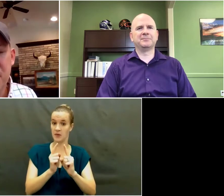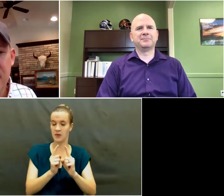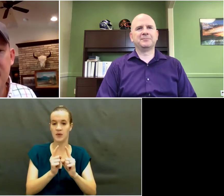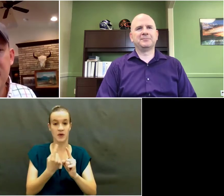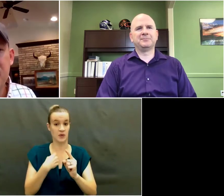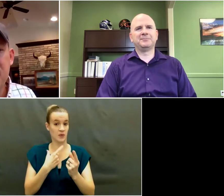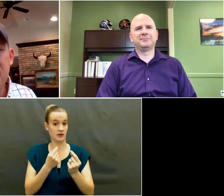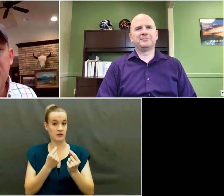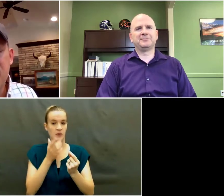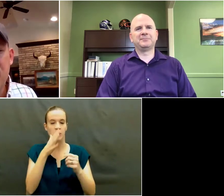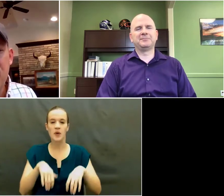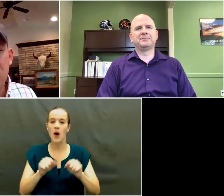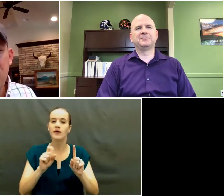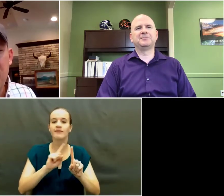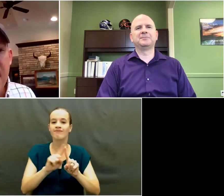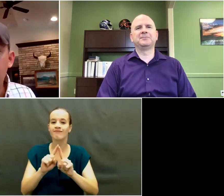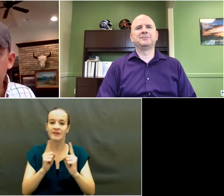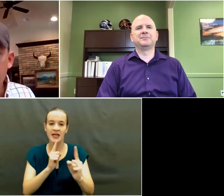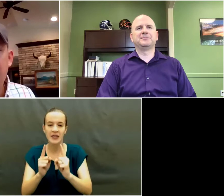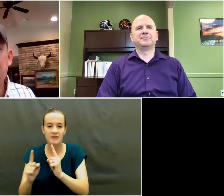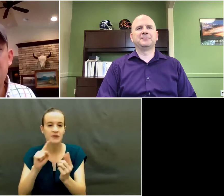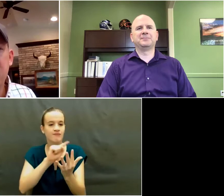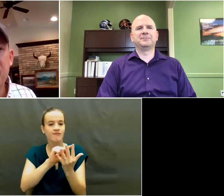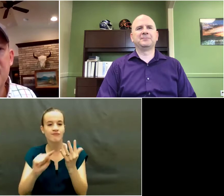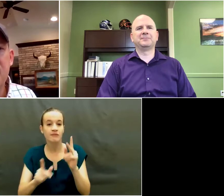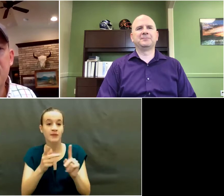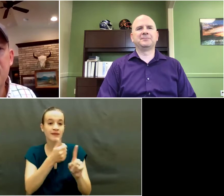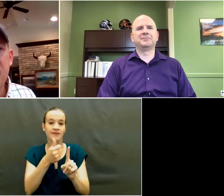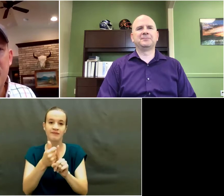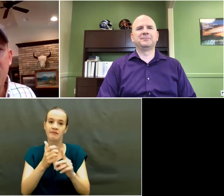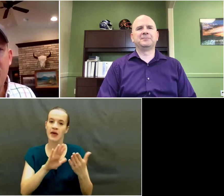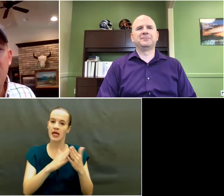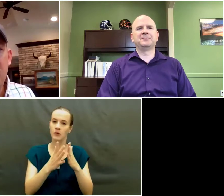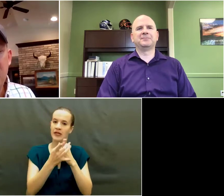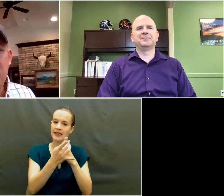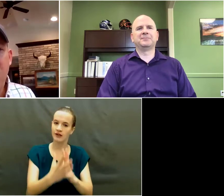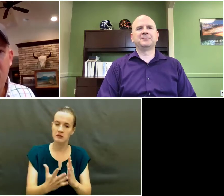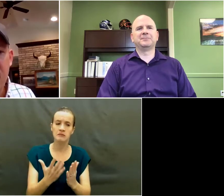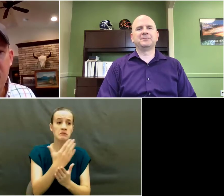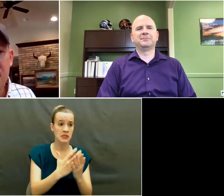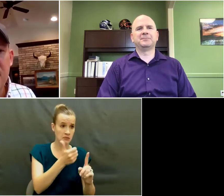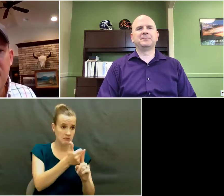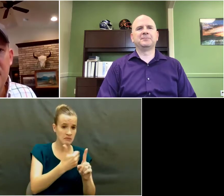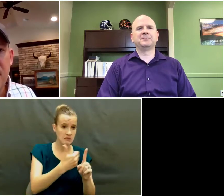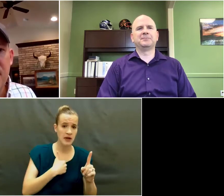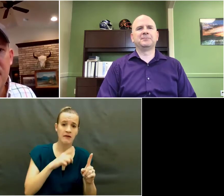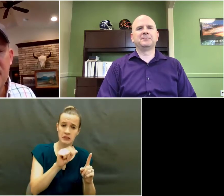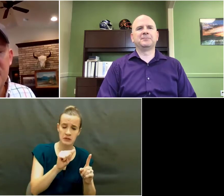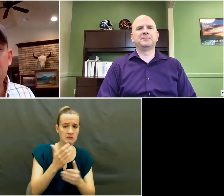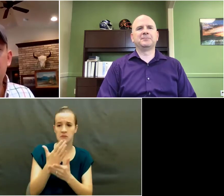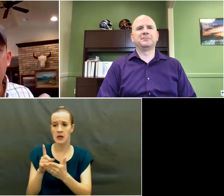community leaders who may or may not have disabilities who have been part of the Disability